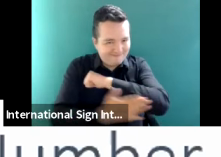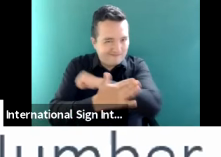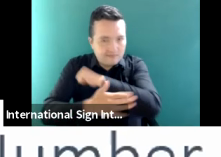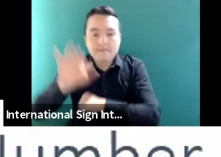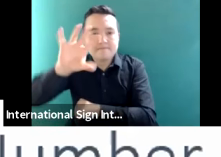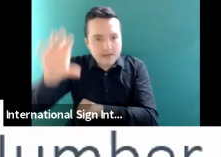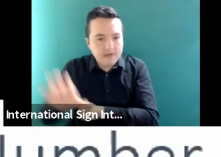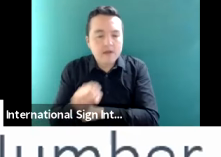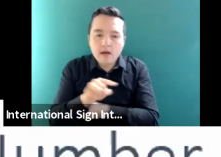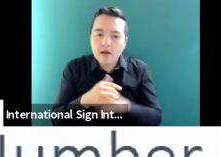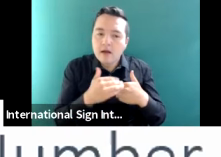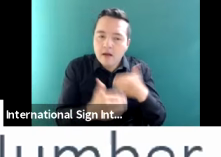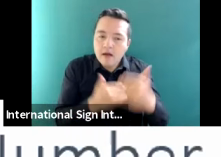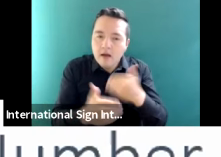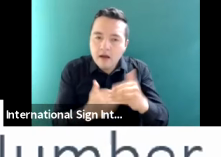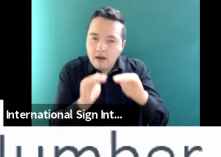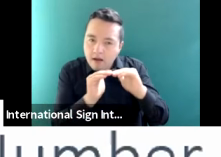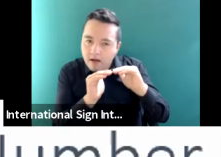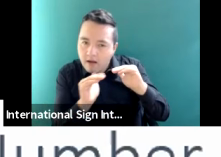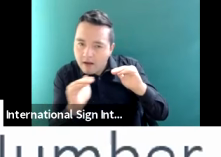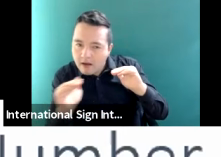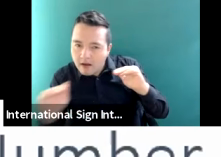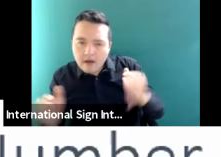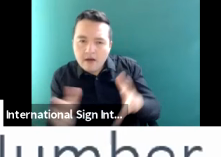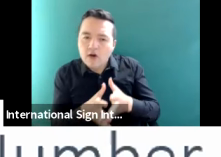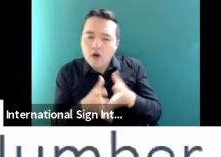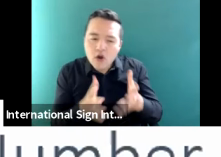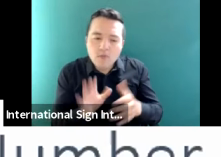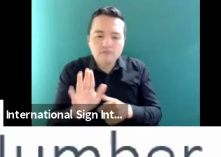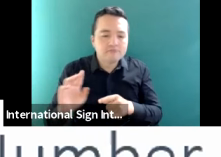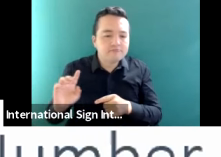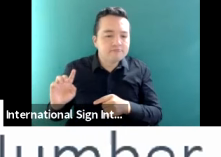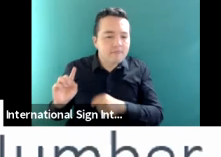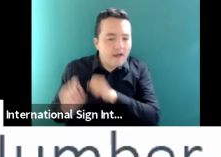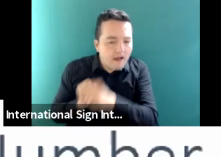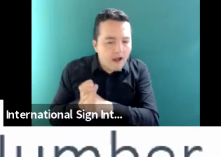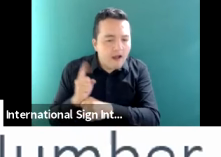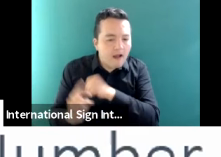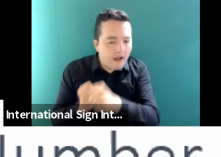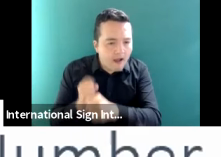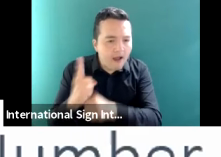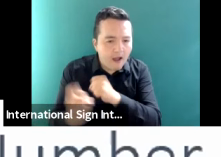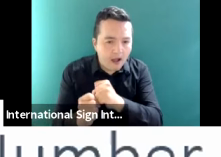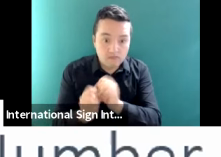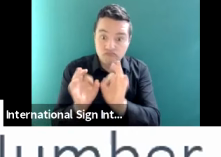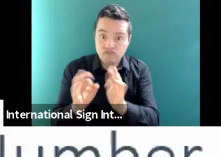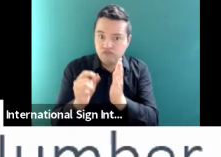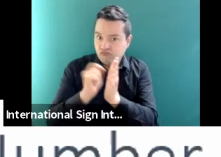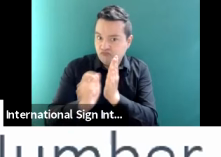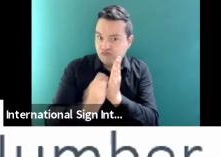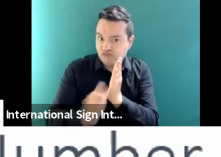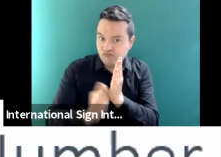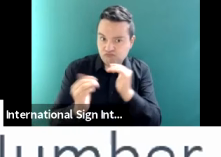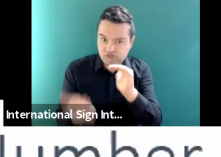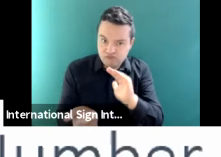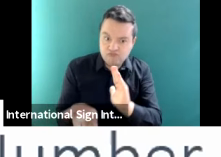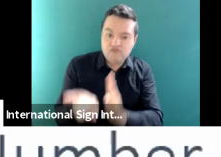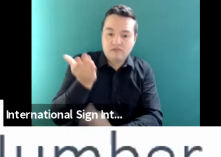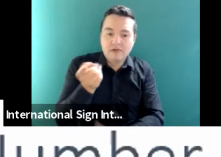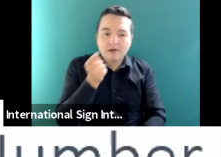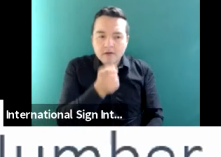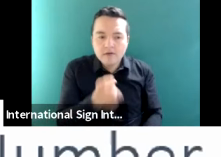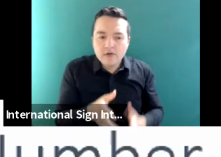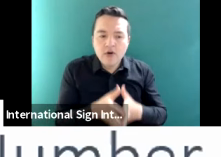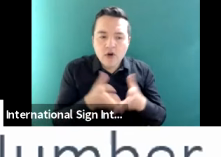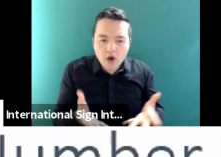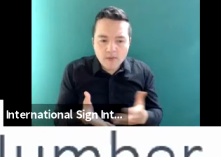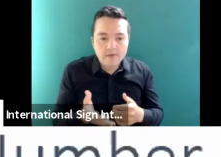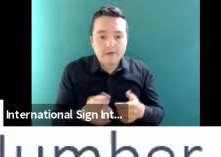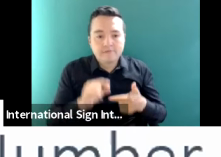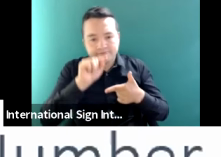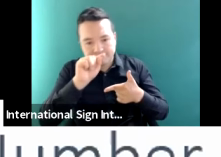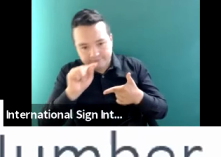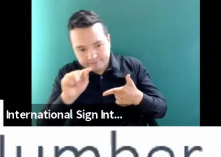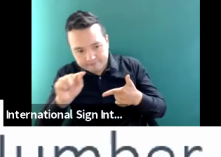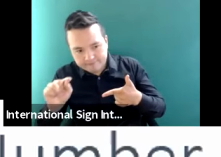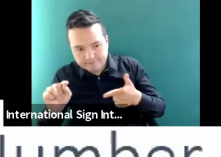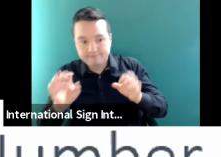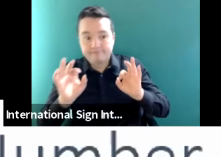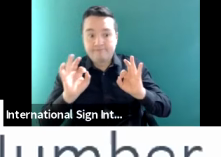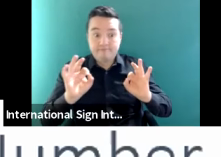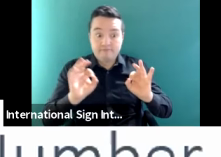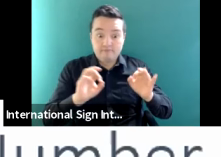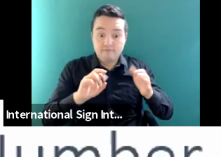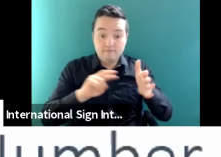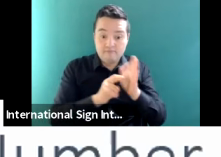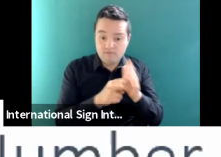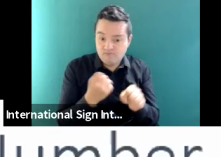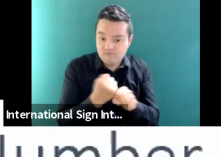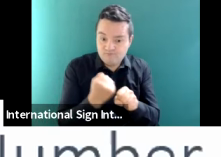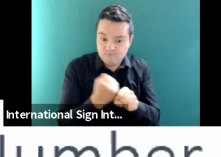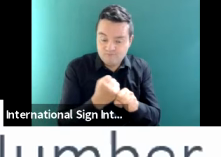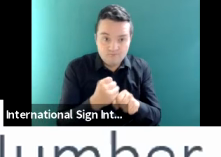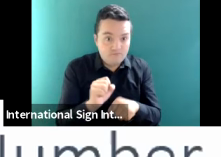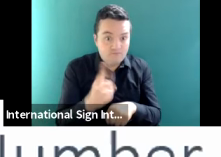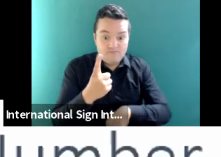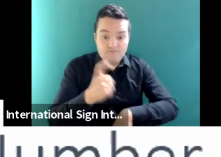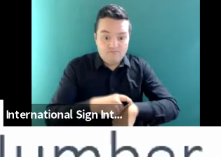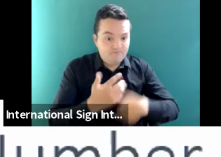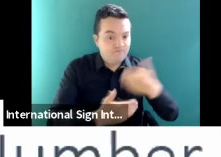When you plot the countries around the world, based on their - - of the CRPD.